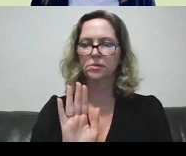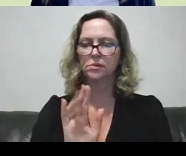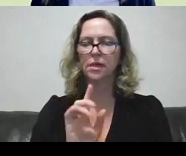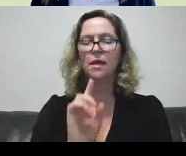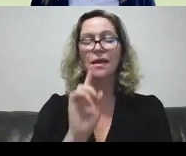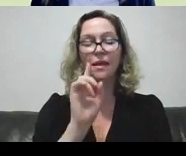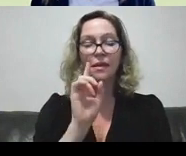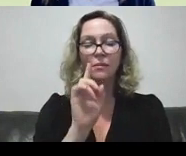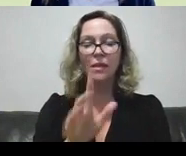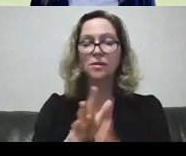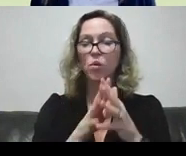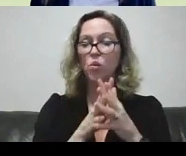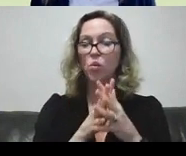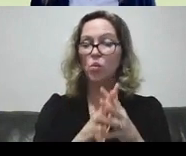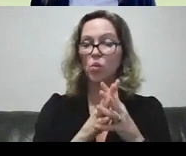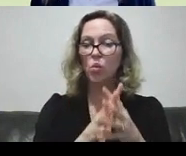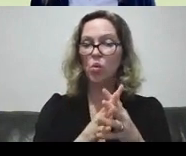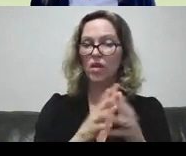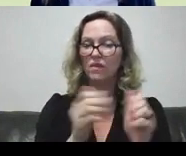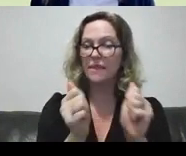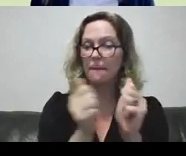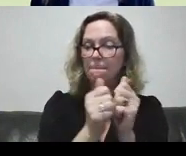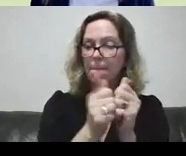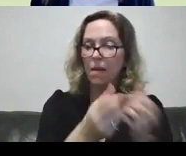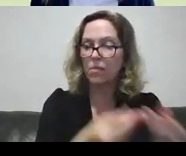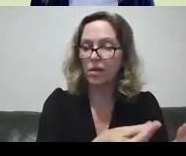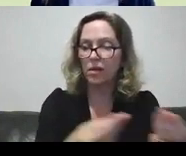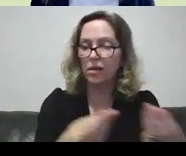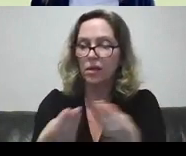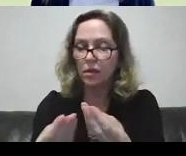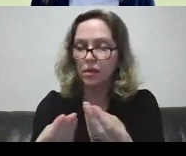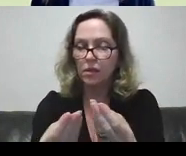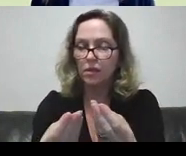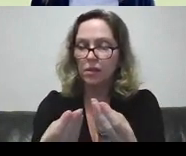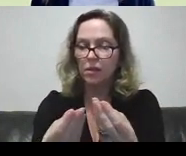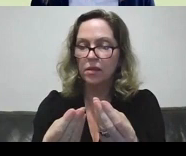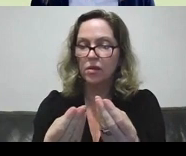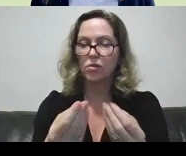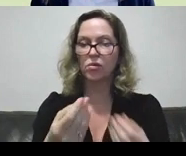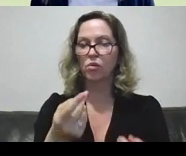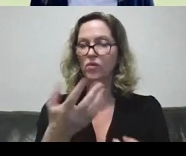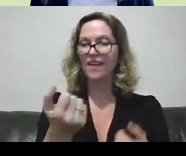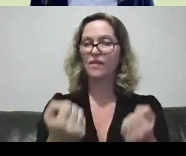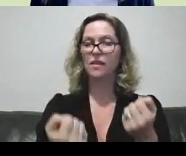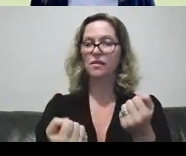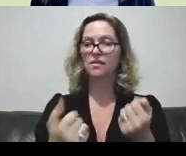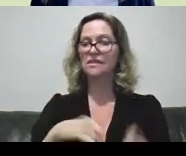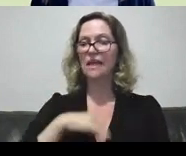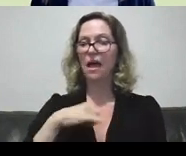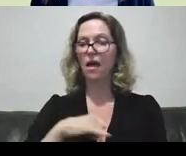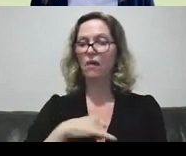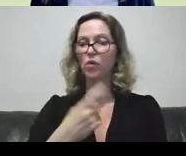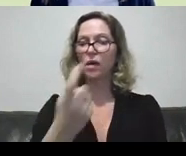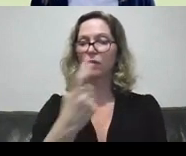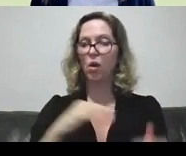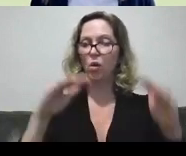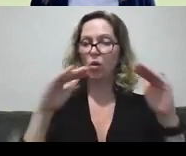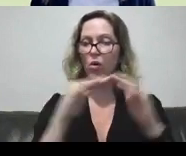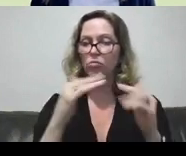to have it on hand and even have it around the house at home when you've got a support team that come into your home, have it so that it's easy easily